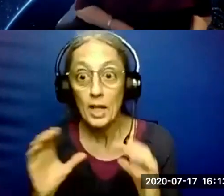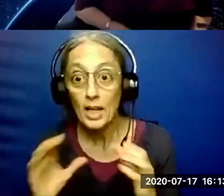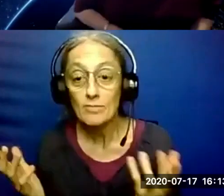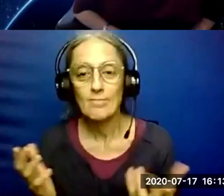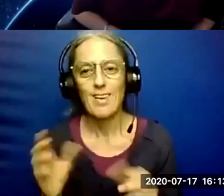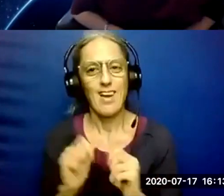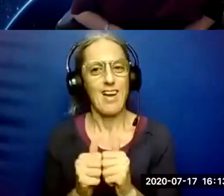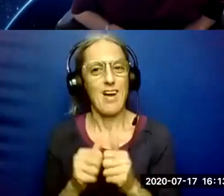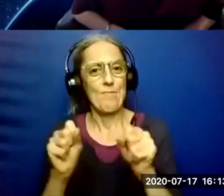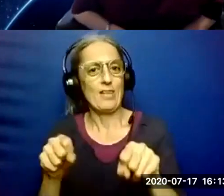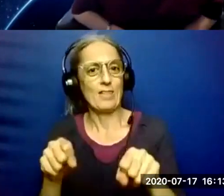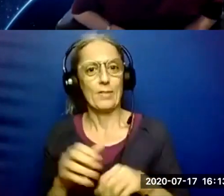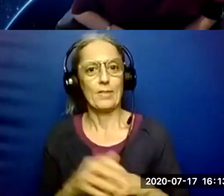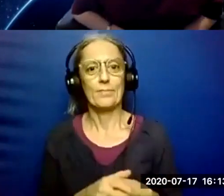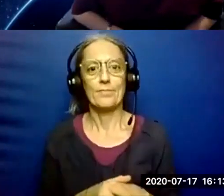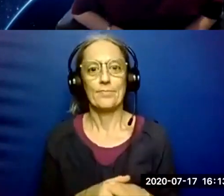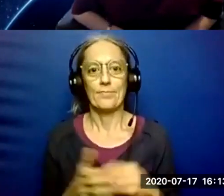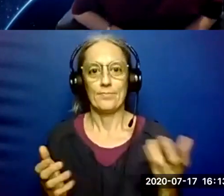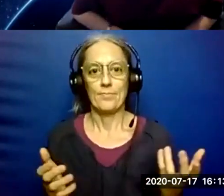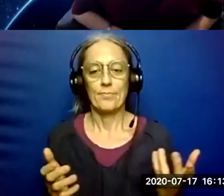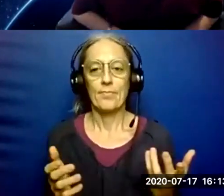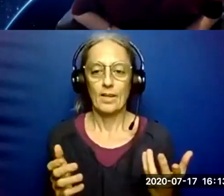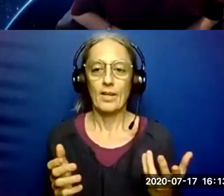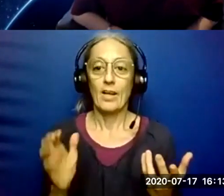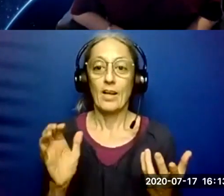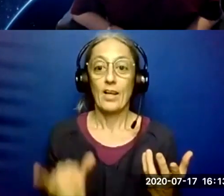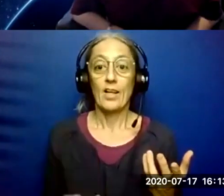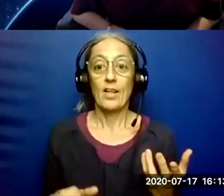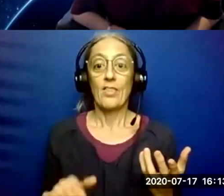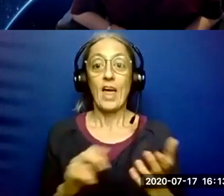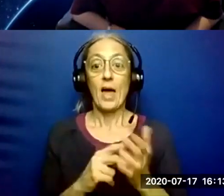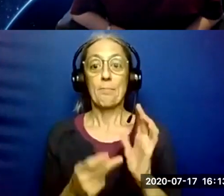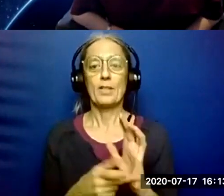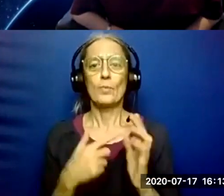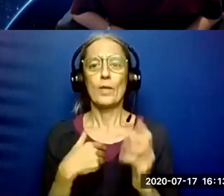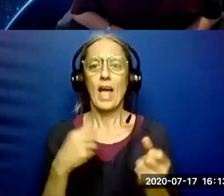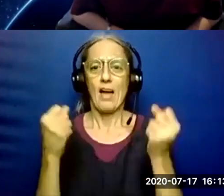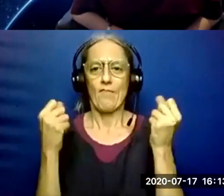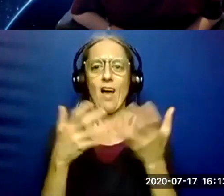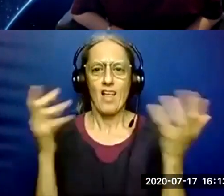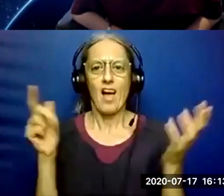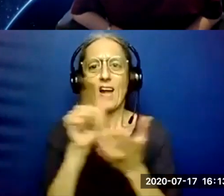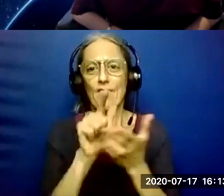that we have many good pieces of legislation. And it's very important because we can really